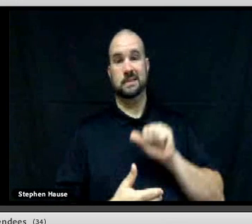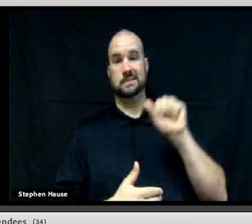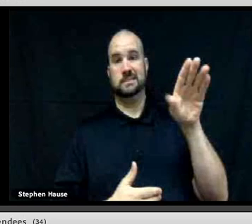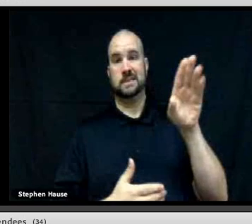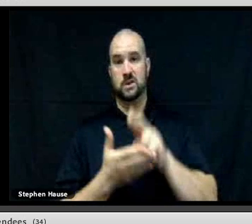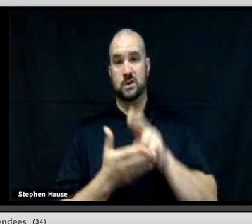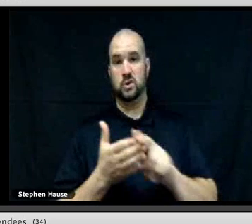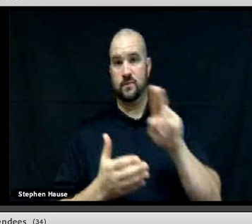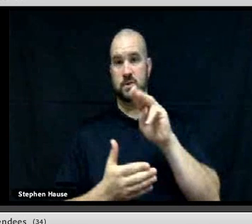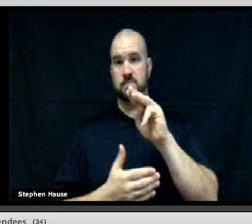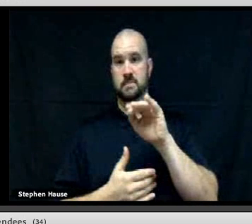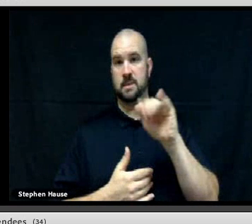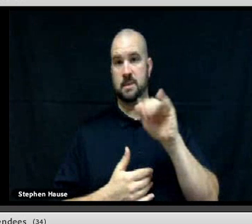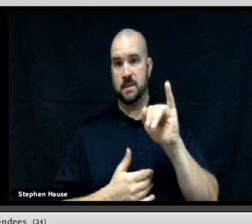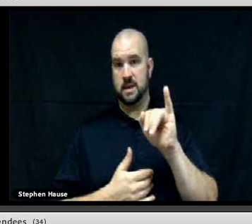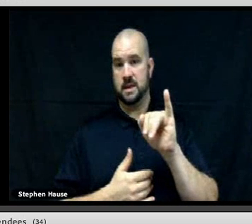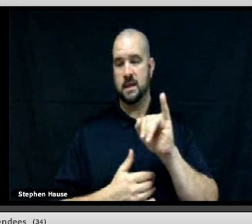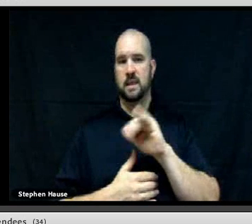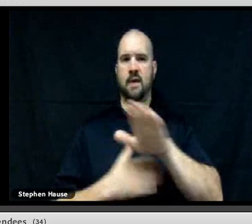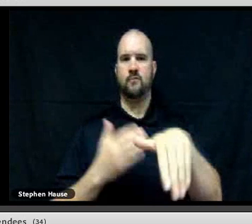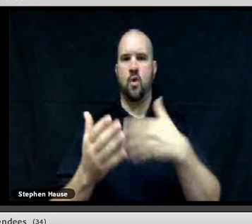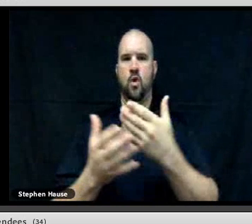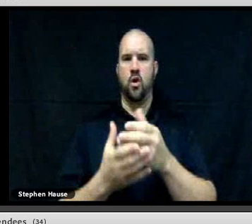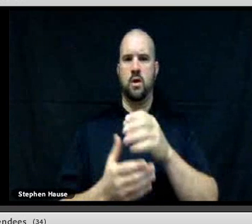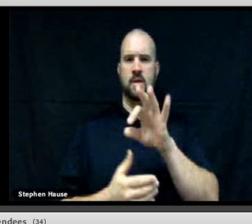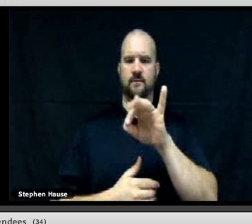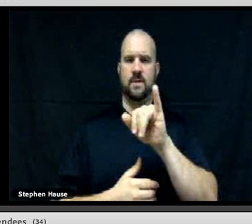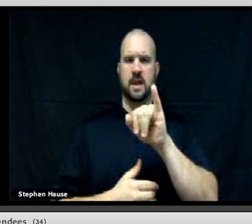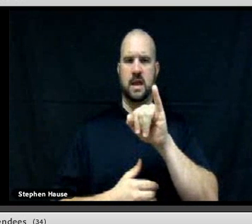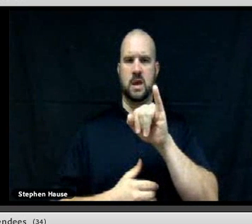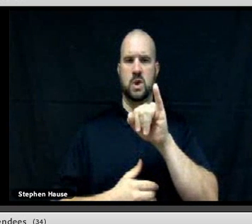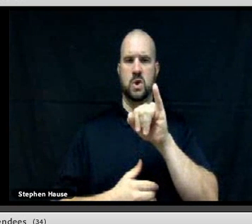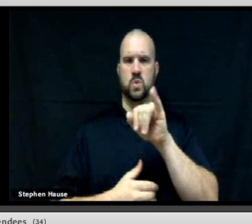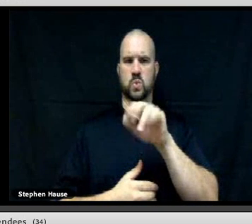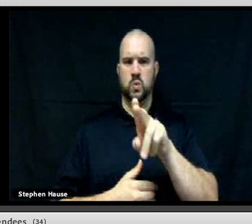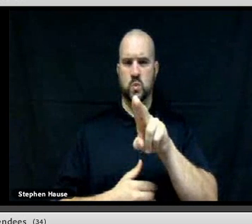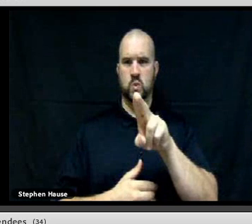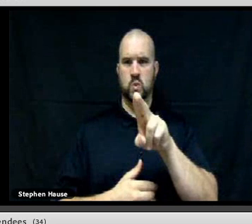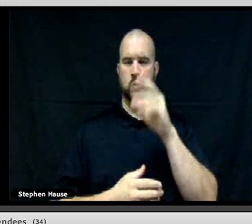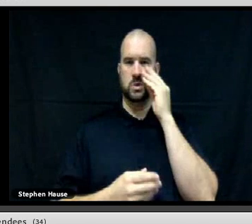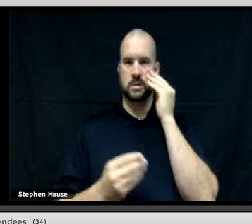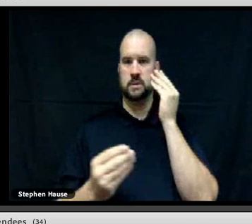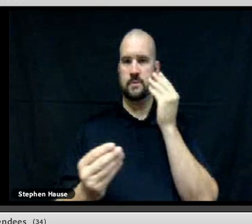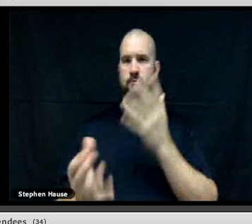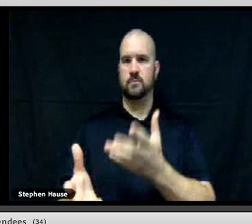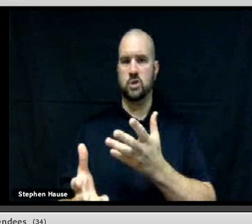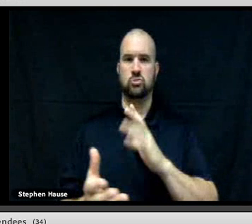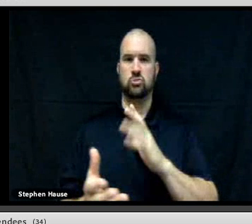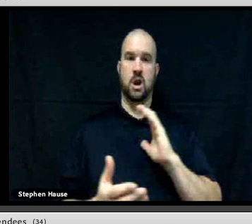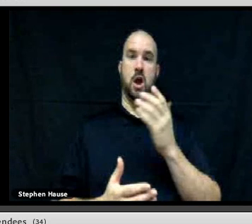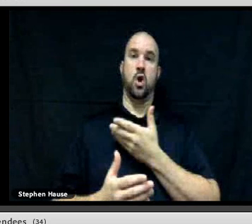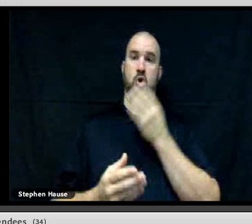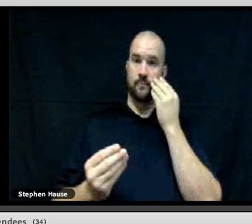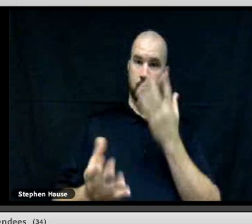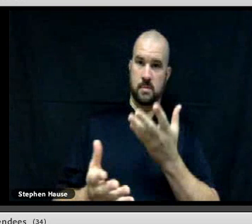uh, FIU's data and their data, um, as well as the data of partners that are not hosted by FIU